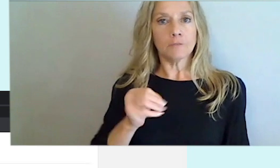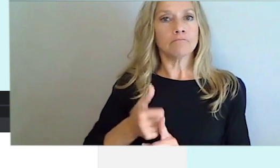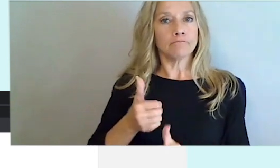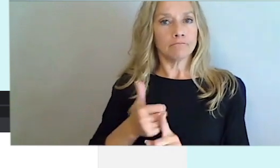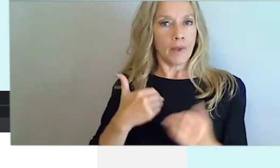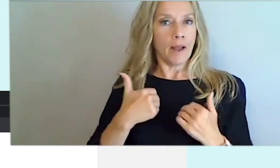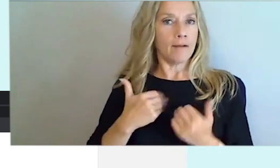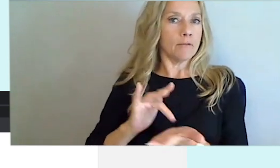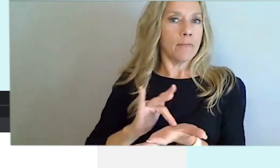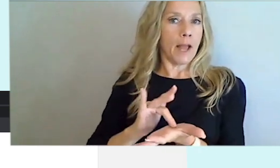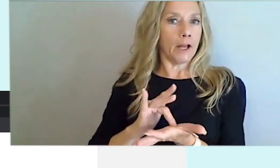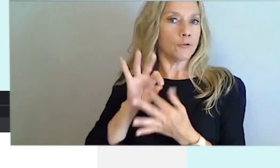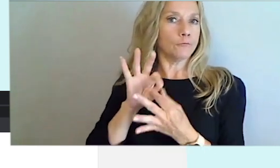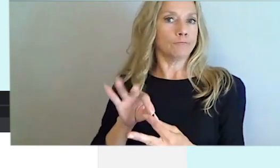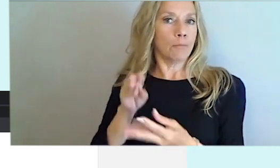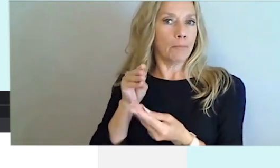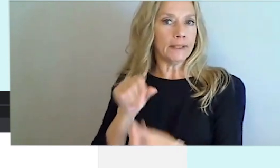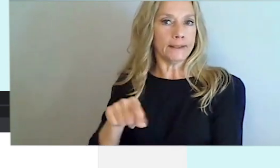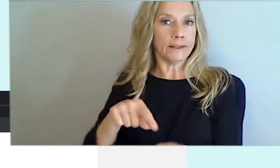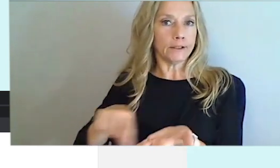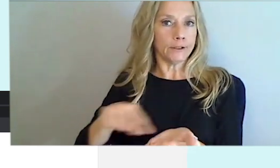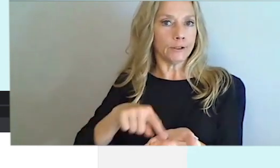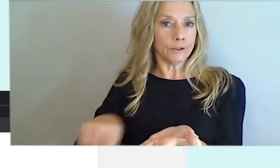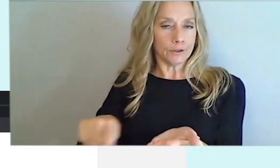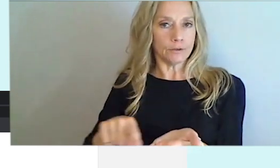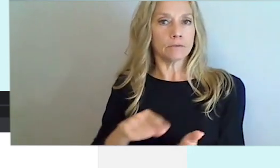The member would select yes to has anyone in your home